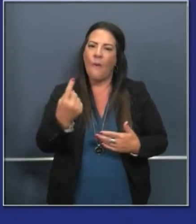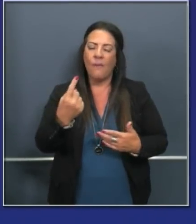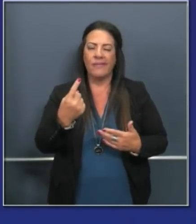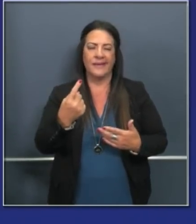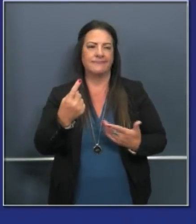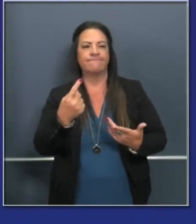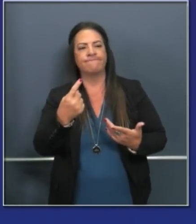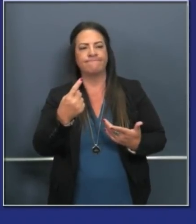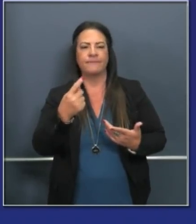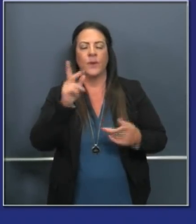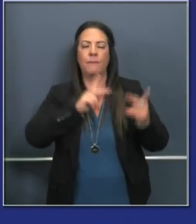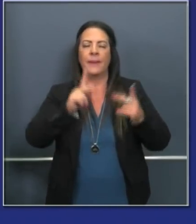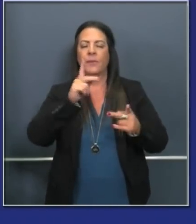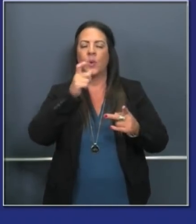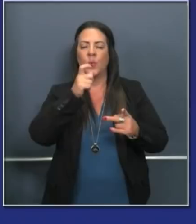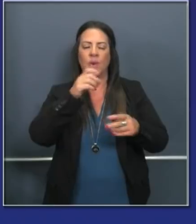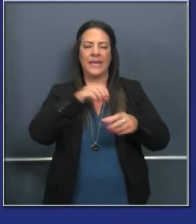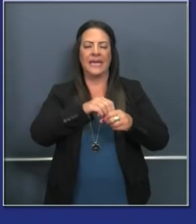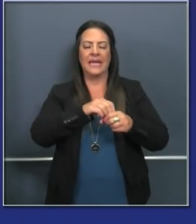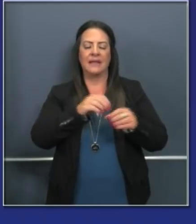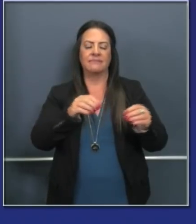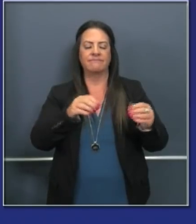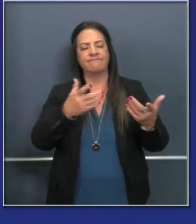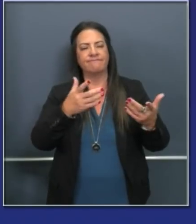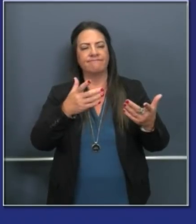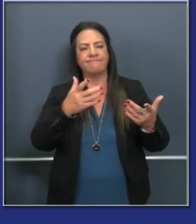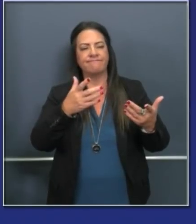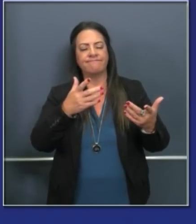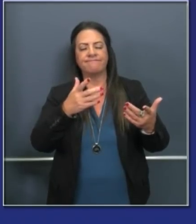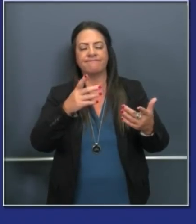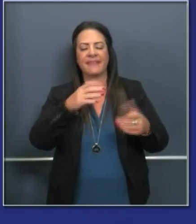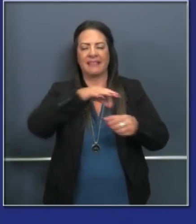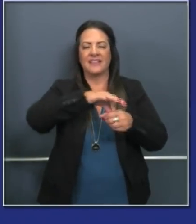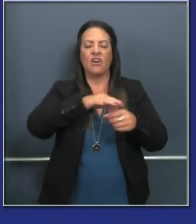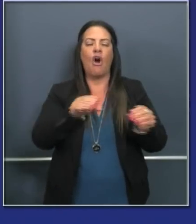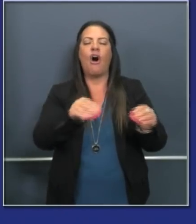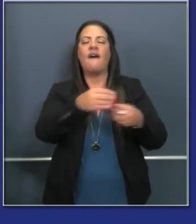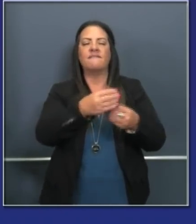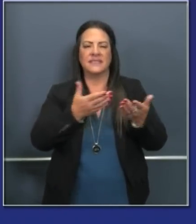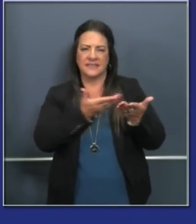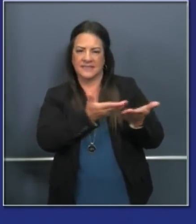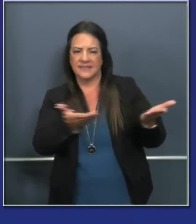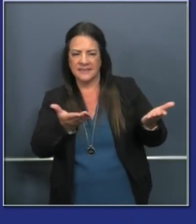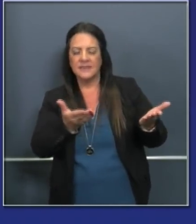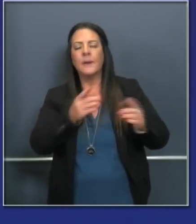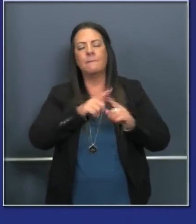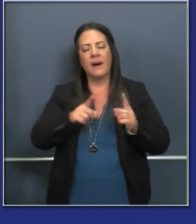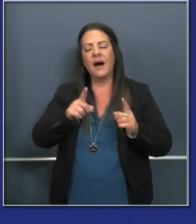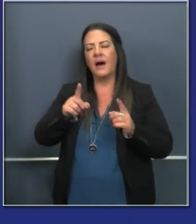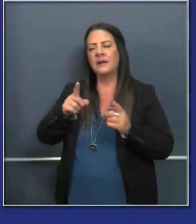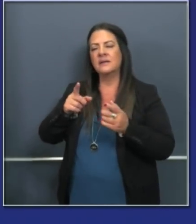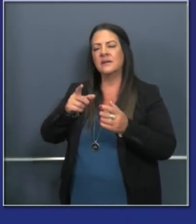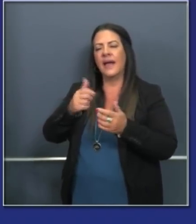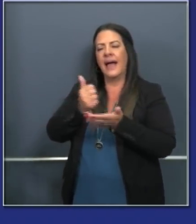DIRECTION AND WANTED TO EMPOWER YOU. NOT JUST. THE ELECTED OFFICIALS AND HEALTH